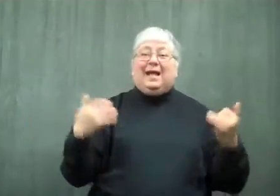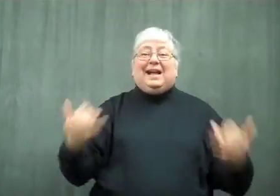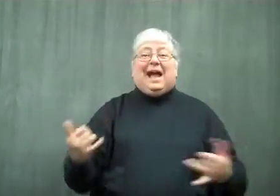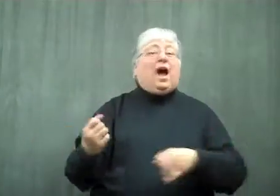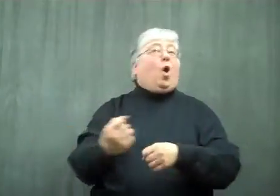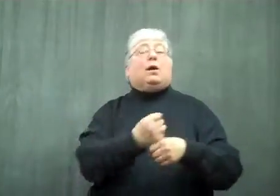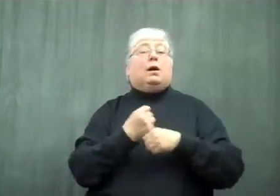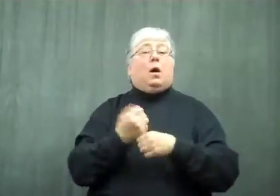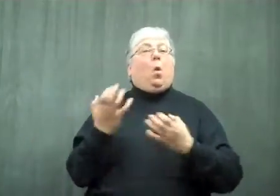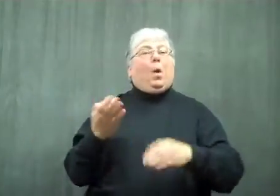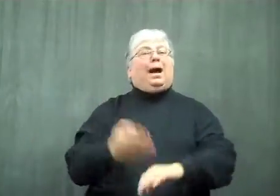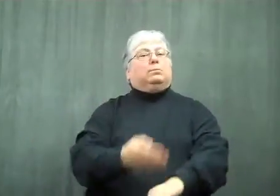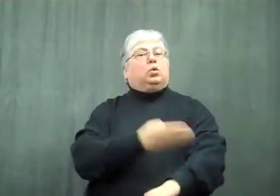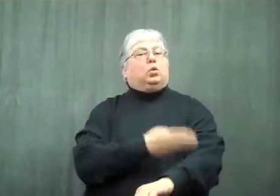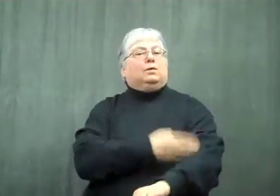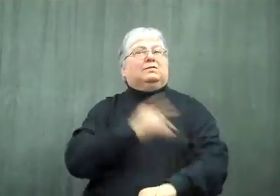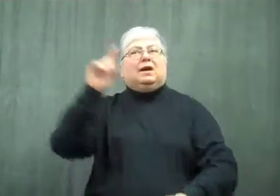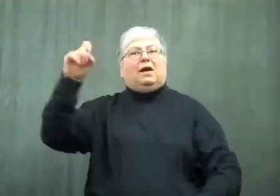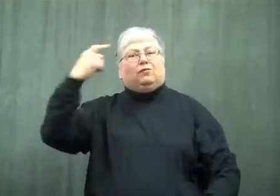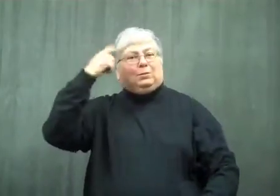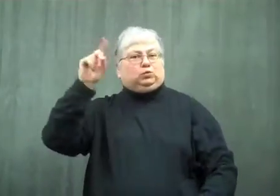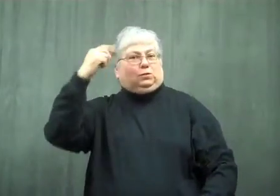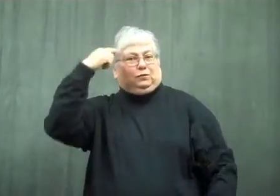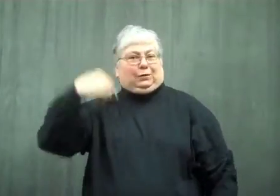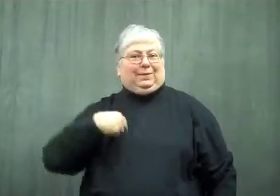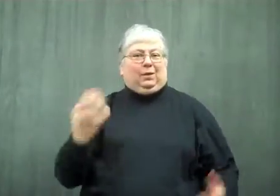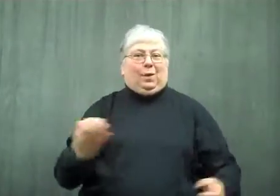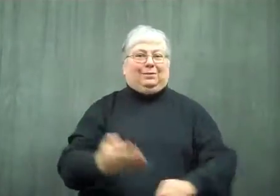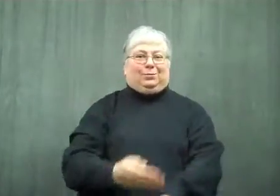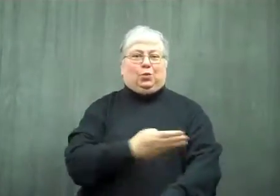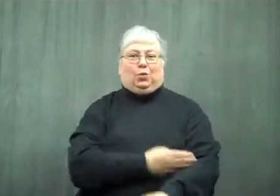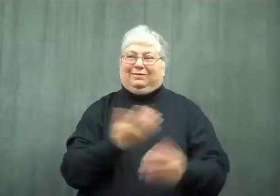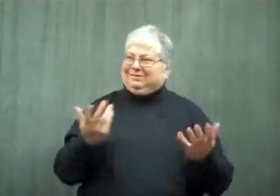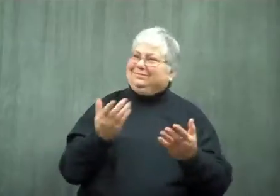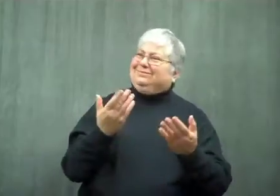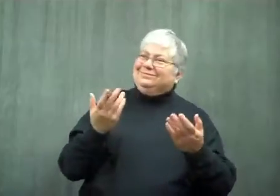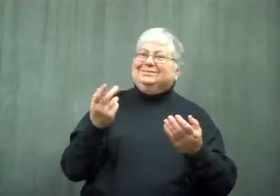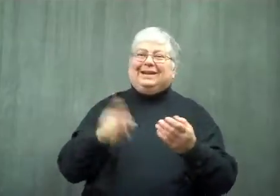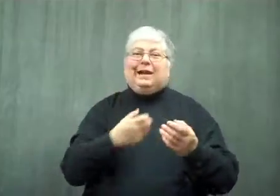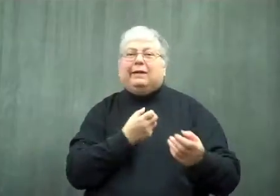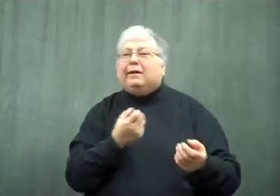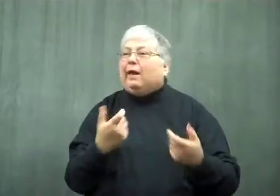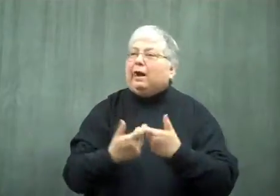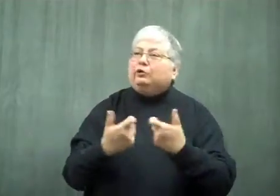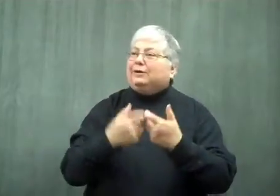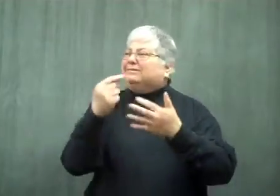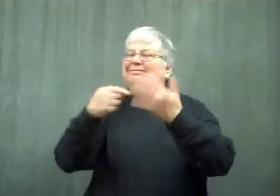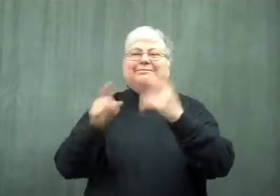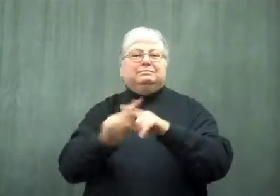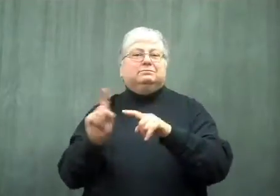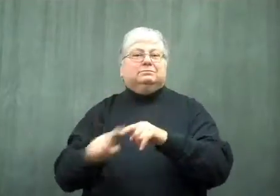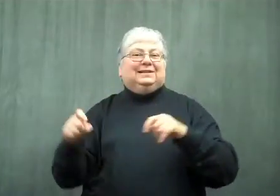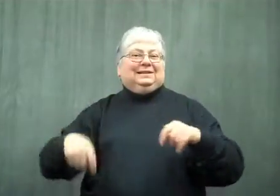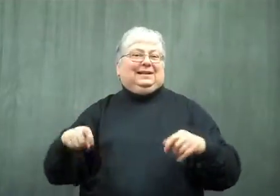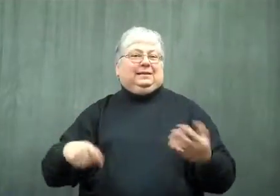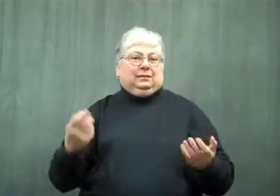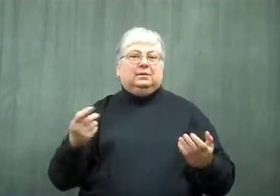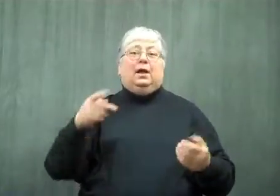The protesters want better government services, such as with utilities.